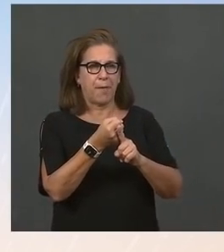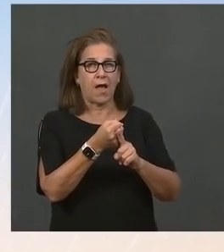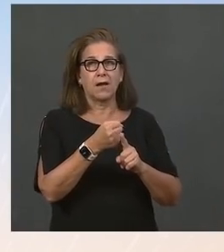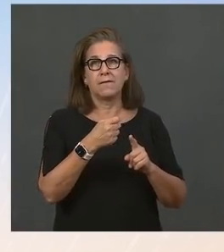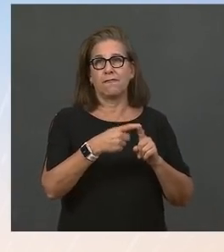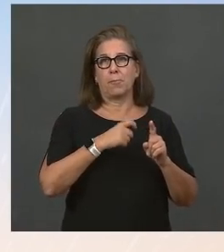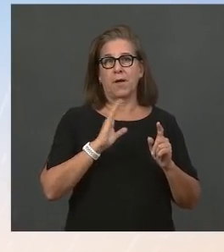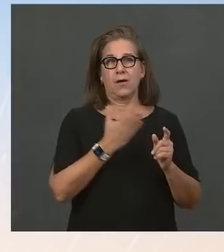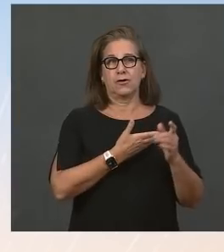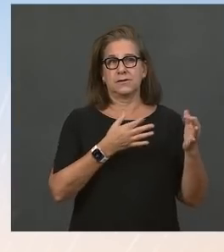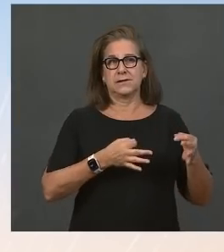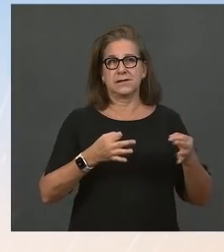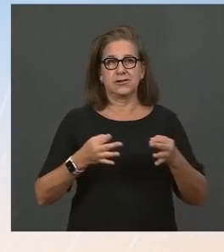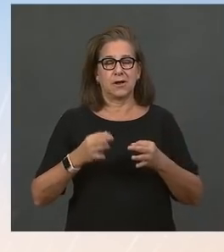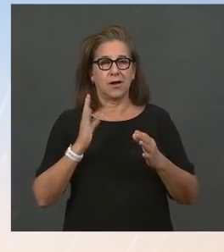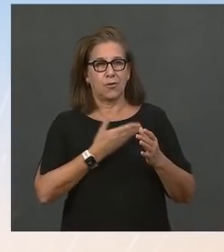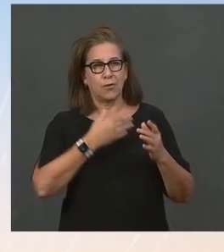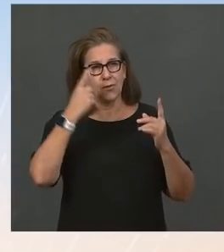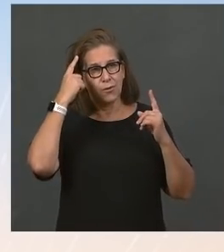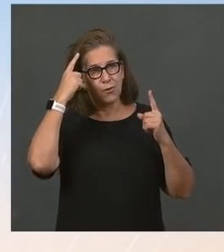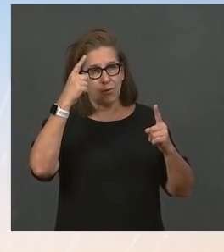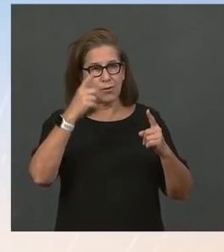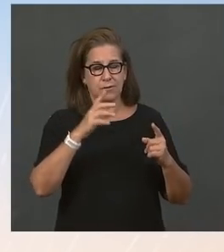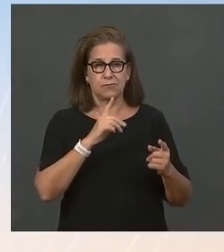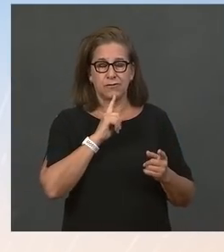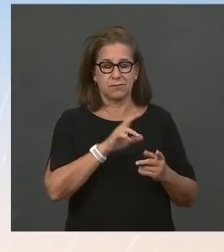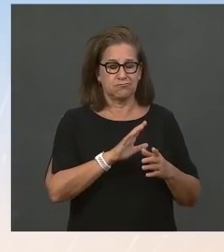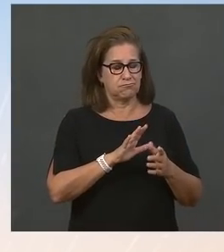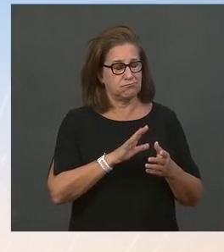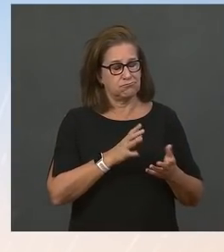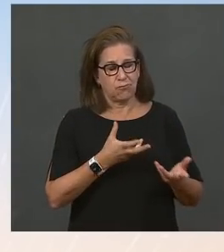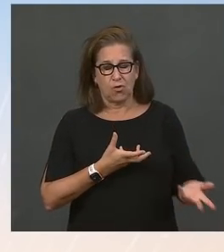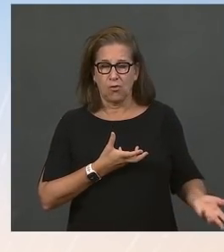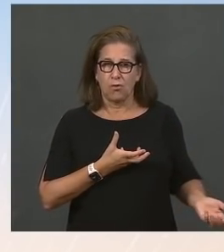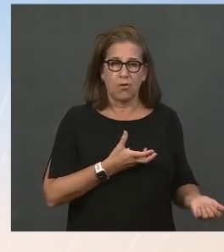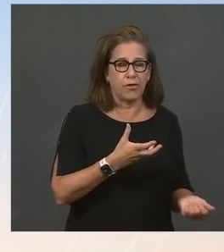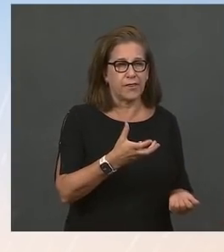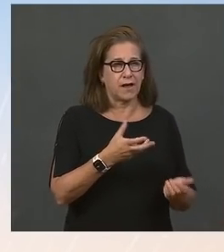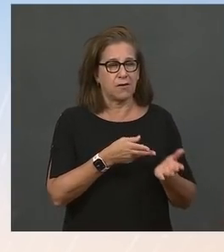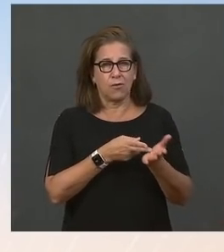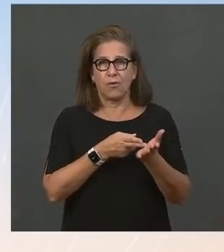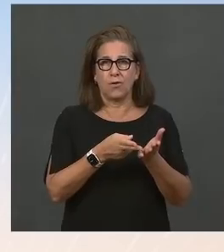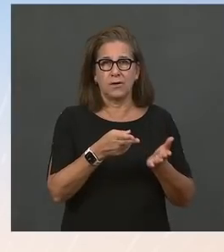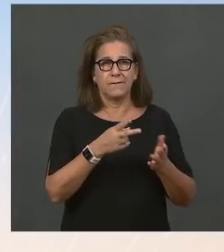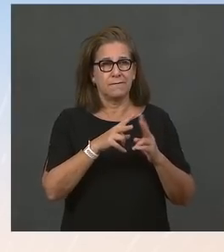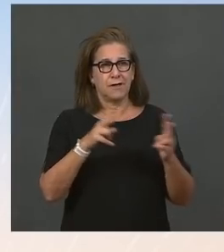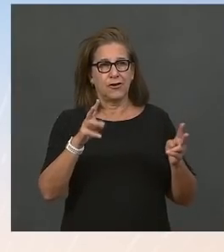and he was candid about where the negotiation stood and also wanted the American people to understand, as I just outlined earlier,